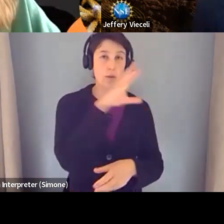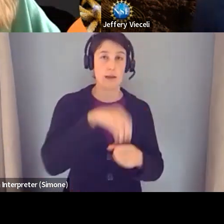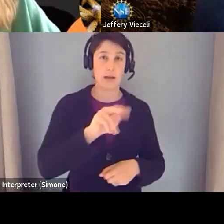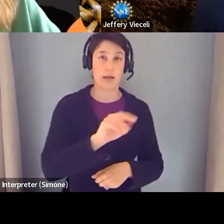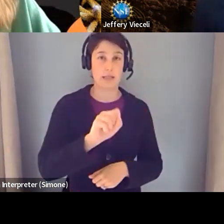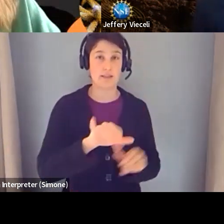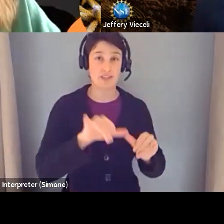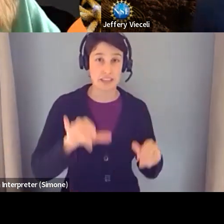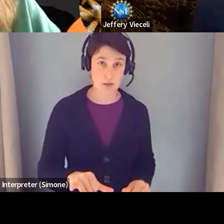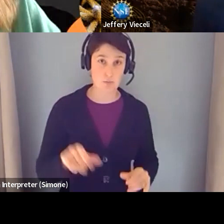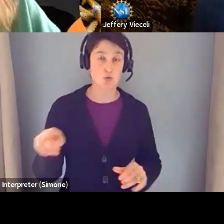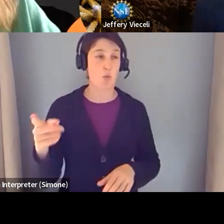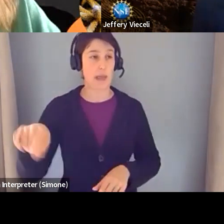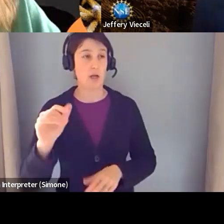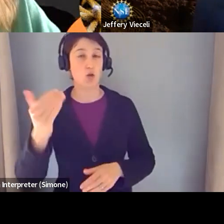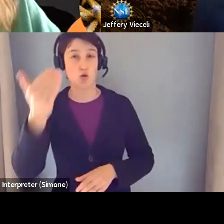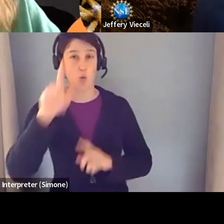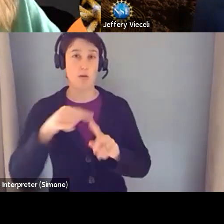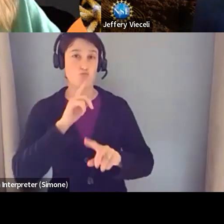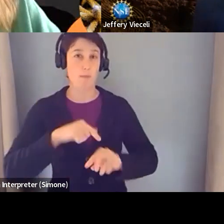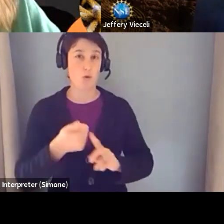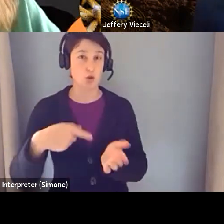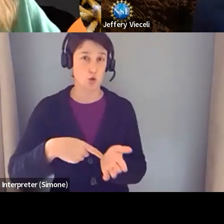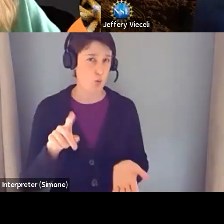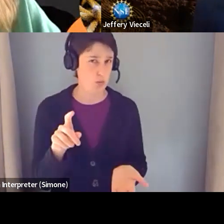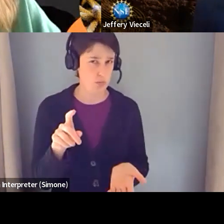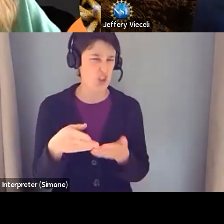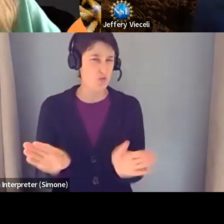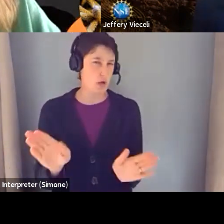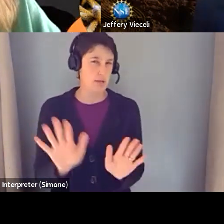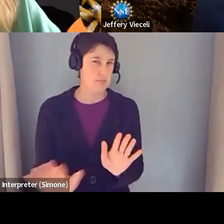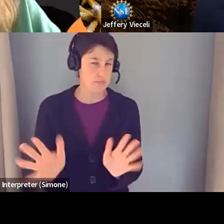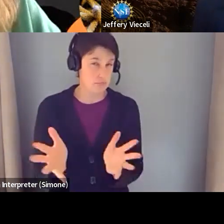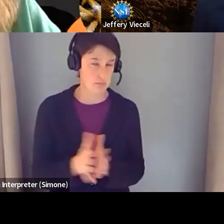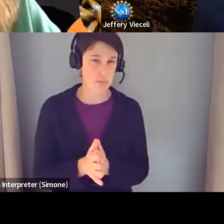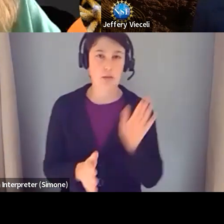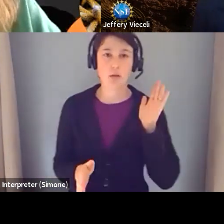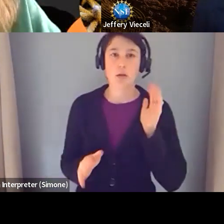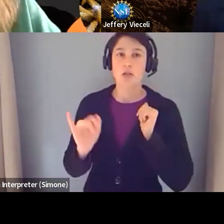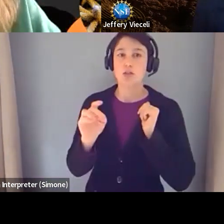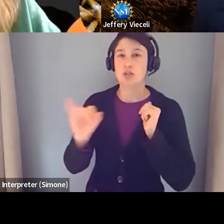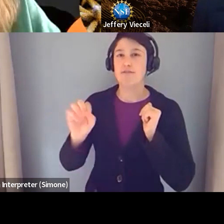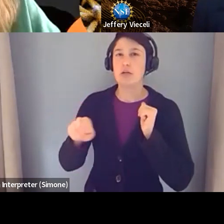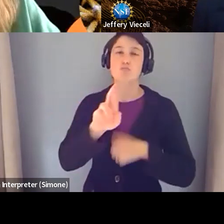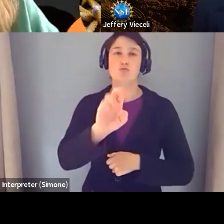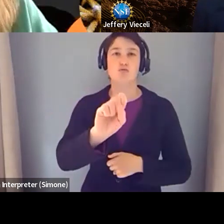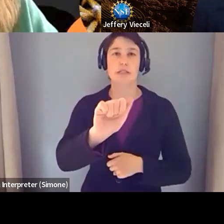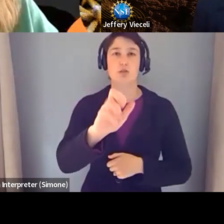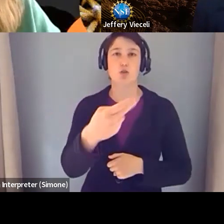so that they can know when reports are due generally? Jeff Vieceli: Yes, research.gov has a reports dashboard.